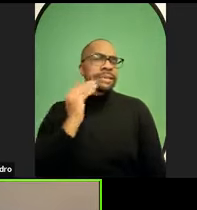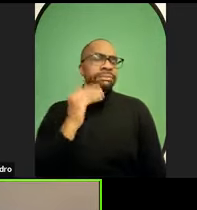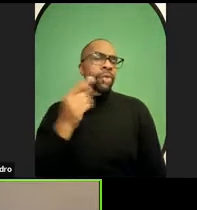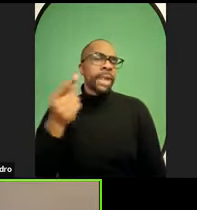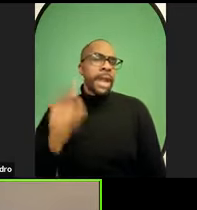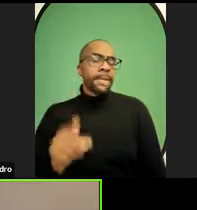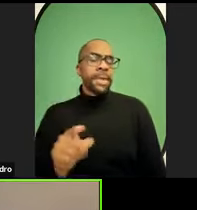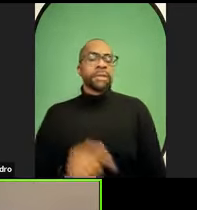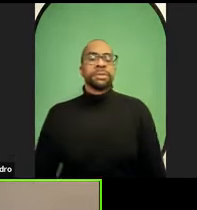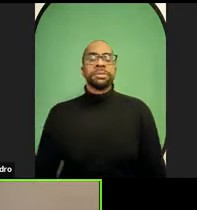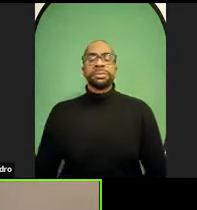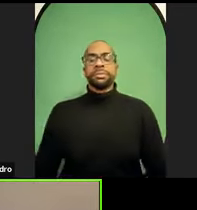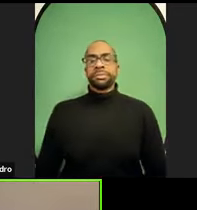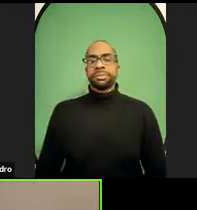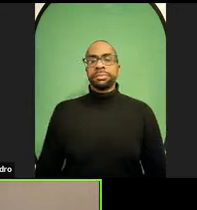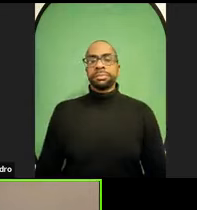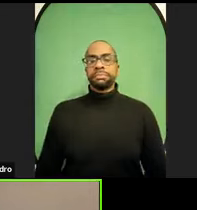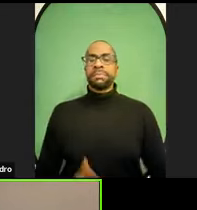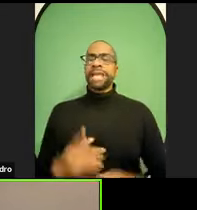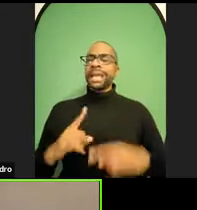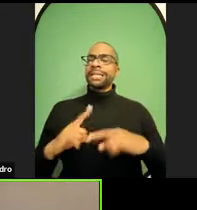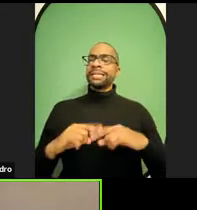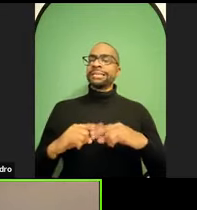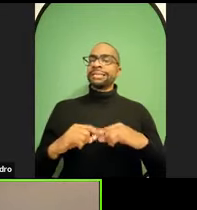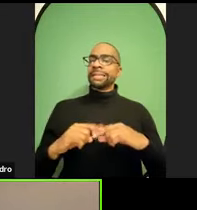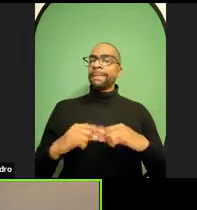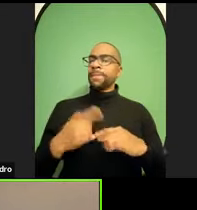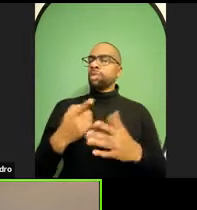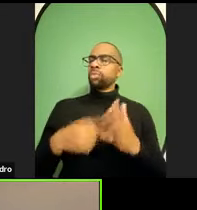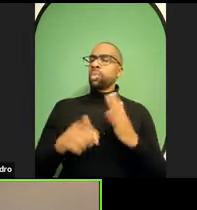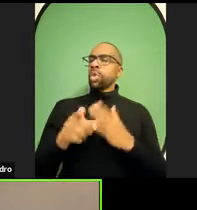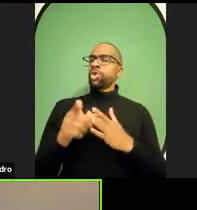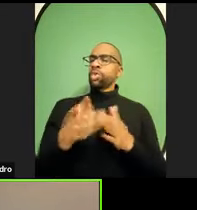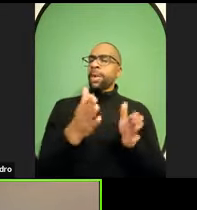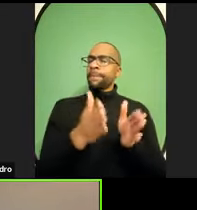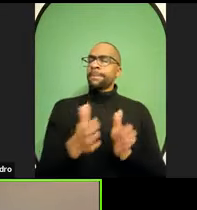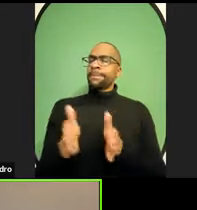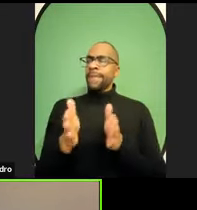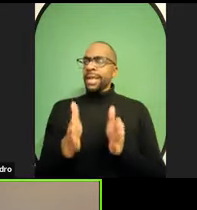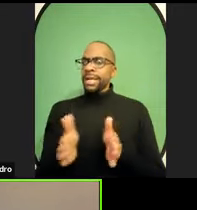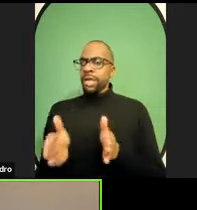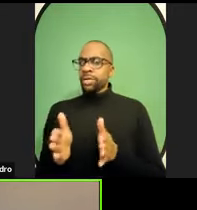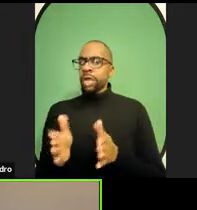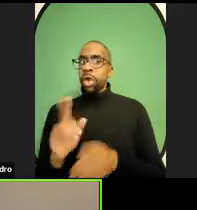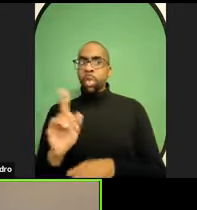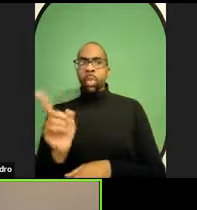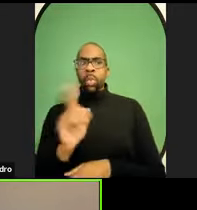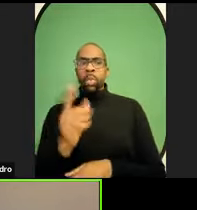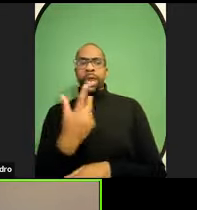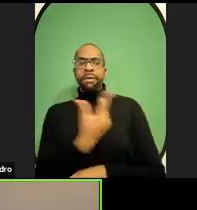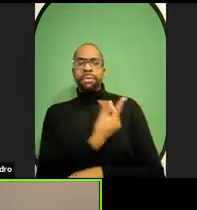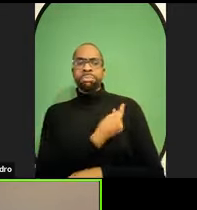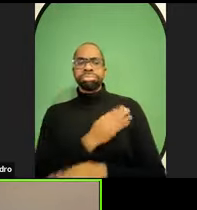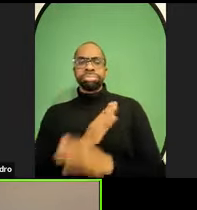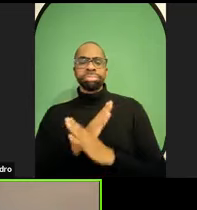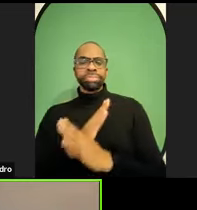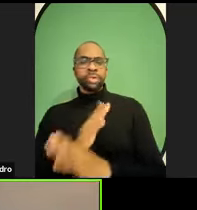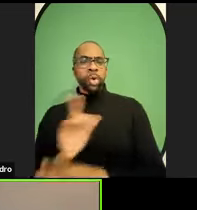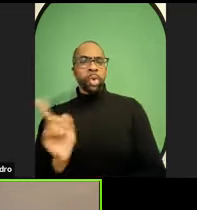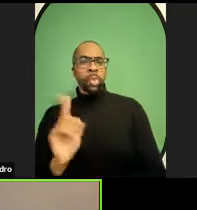for thinking ahead of how that experience. has gone going to happen. So, depending on where So, depending on where you're planning on.